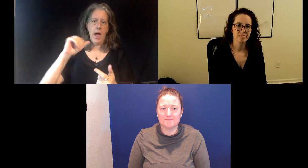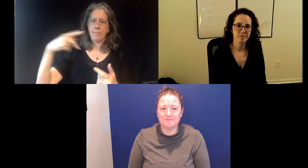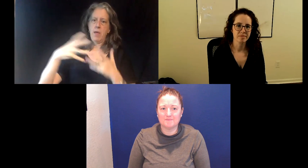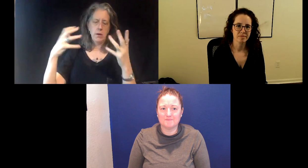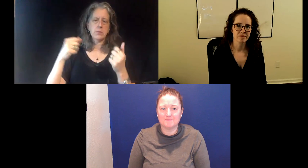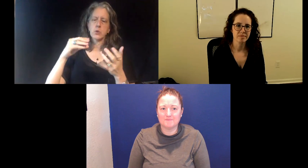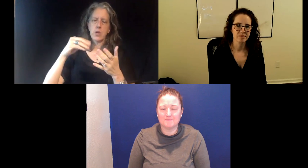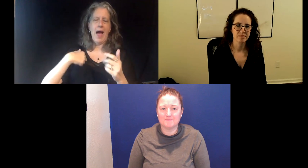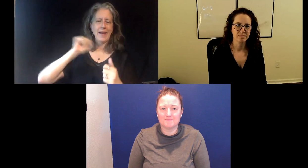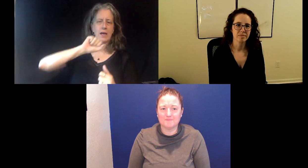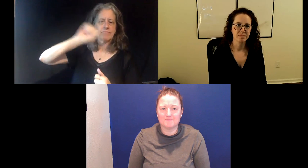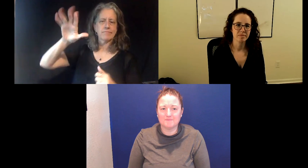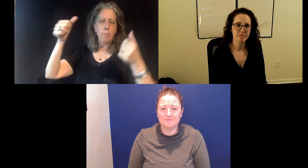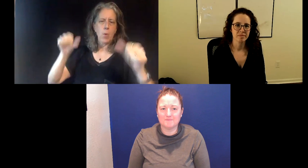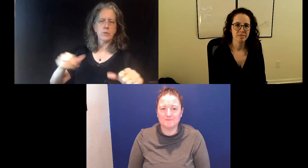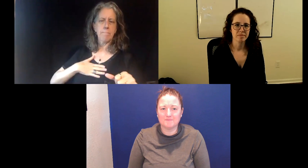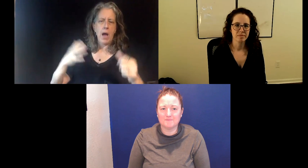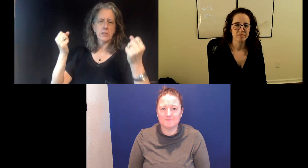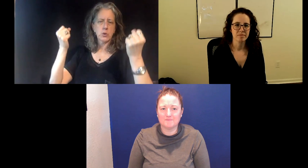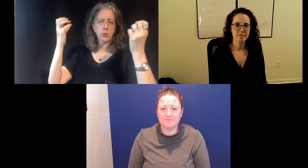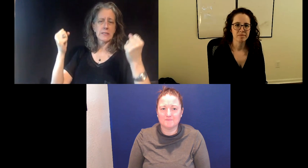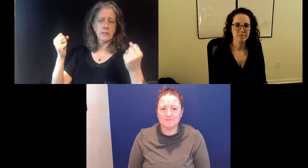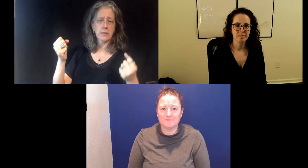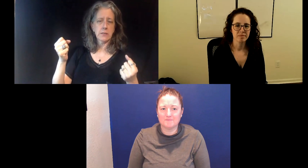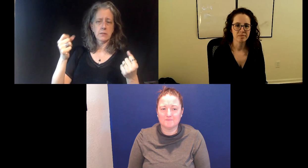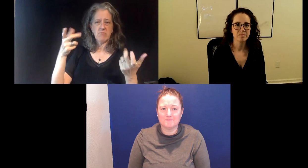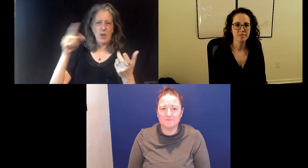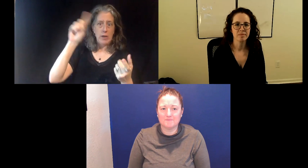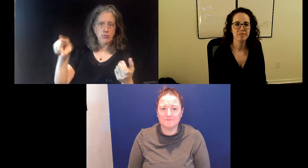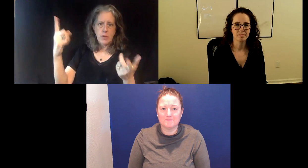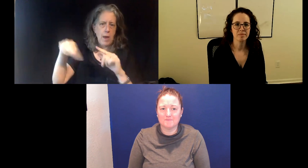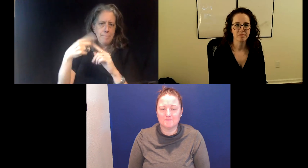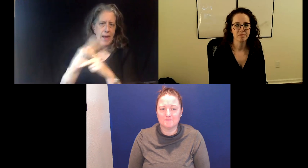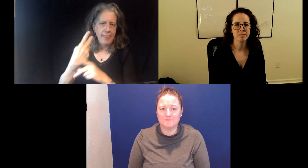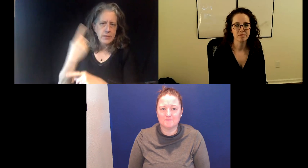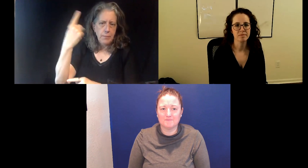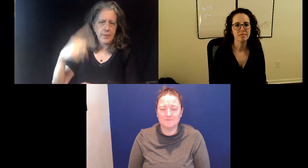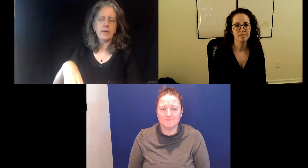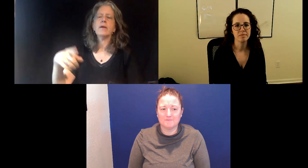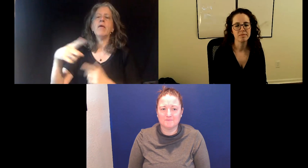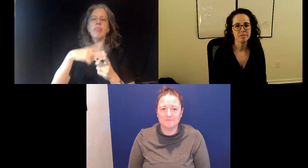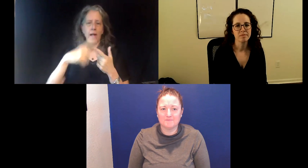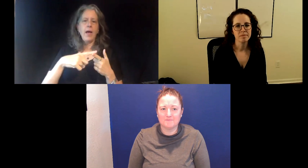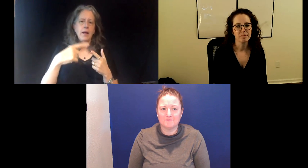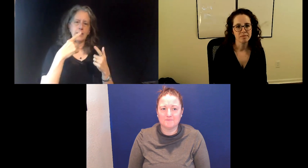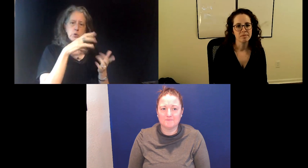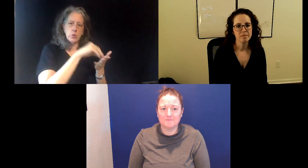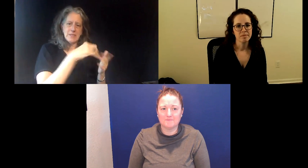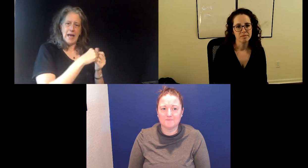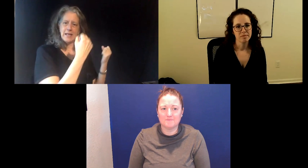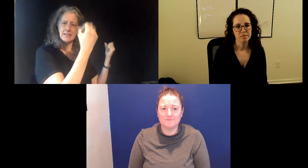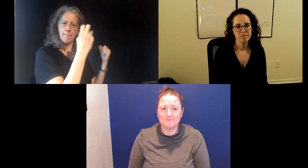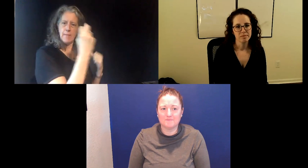um irl excuse me that one i know i have one girl that she has um she wants to sign something for